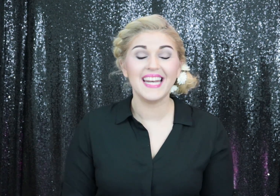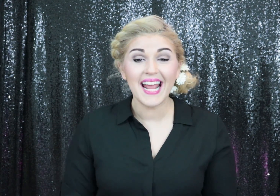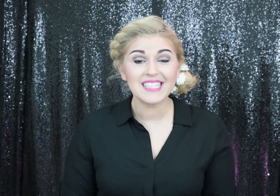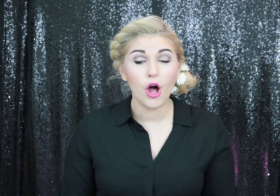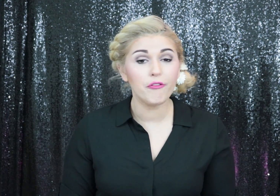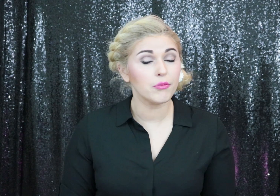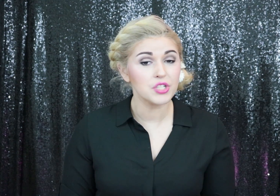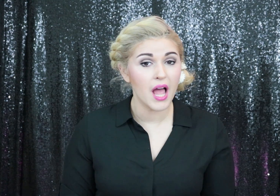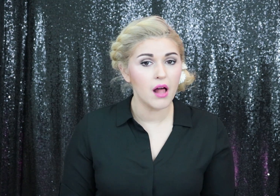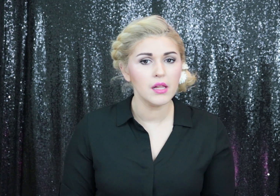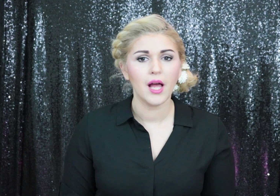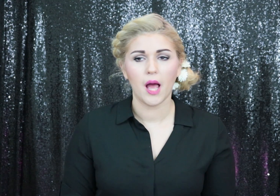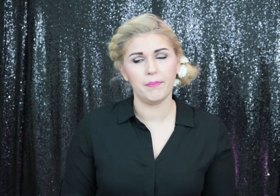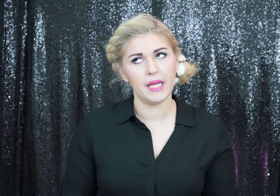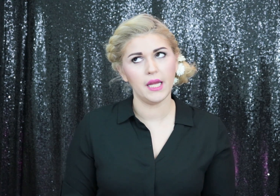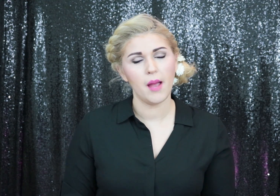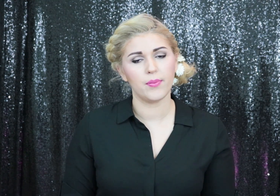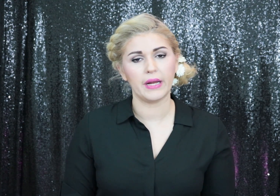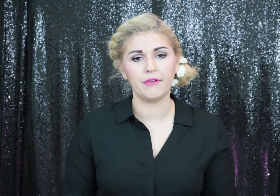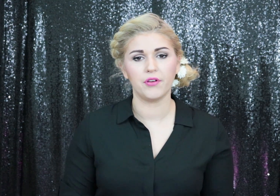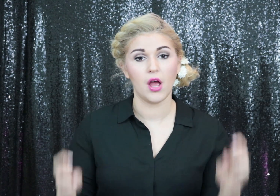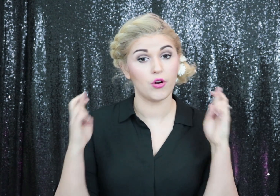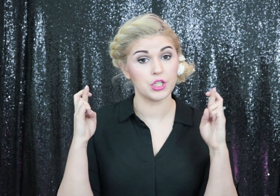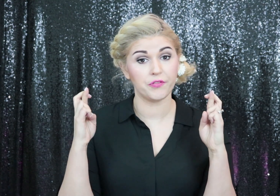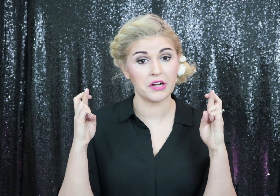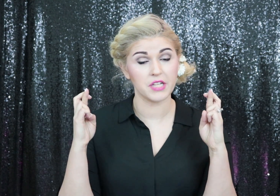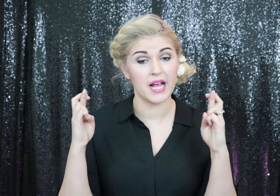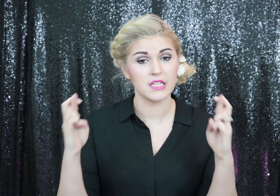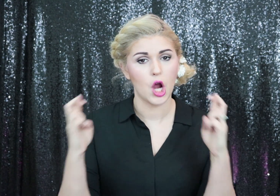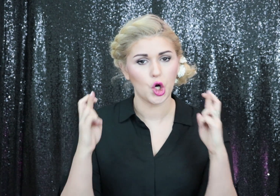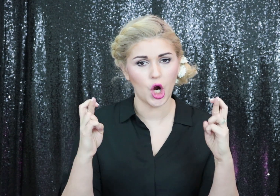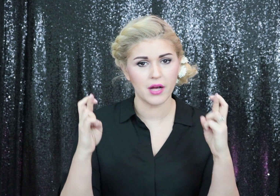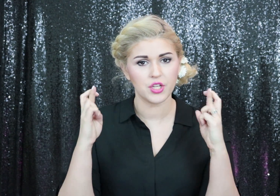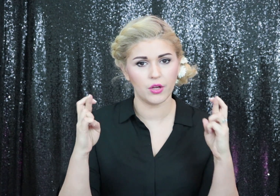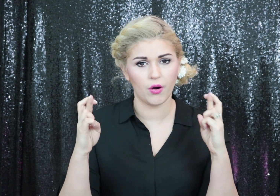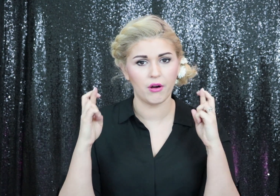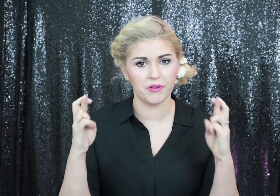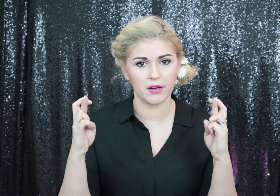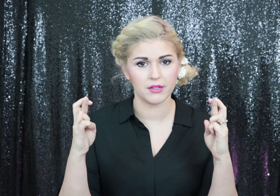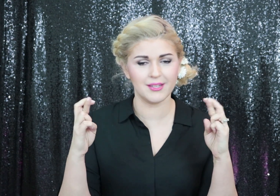Today's goal for Rochelle, be brief. Cross your fingers guys. Cross your fingers.